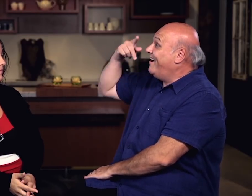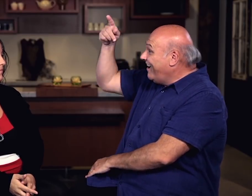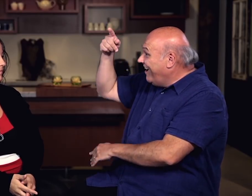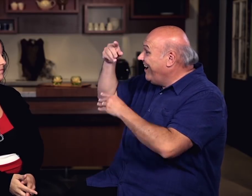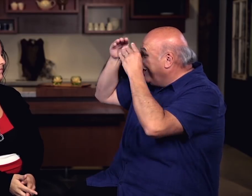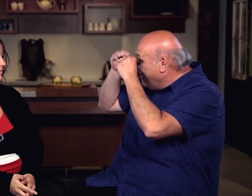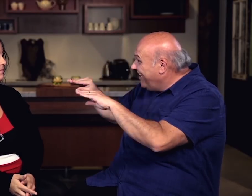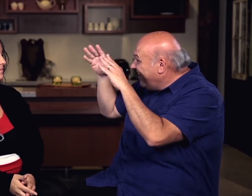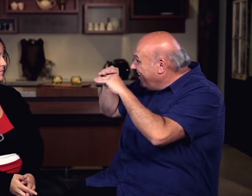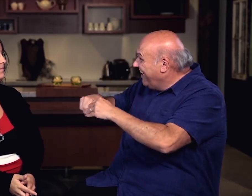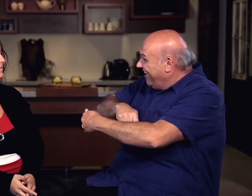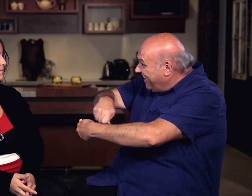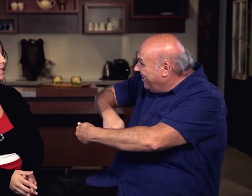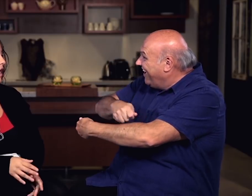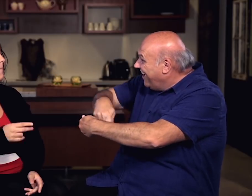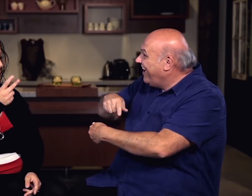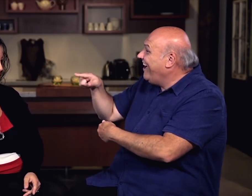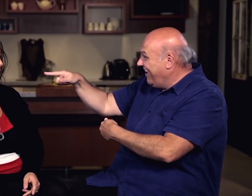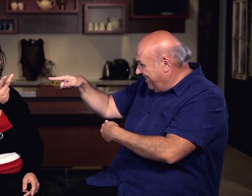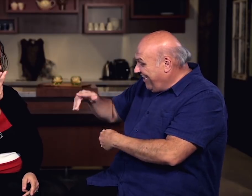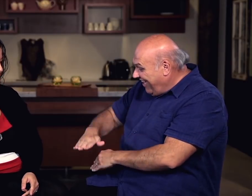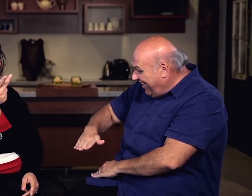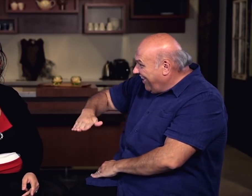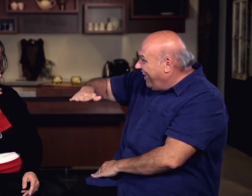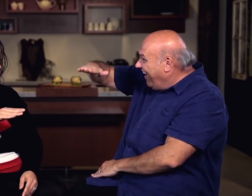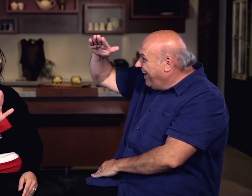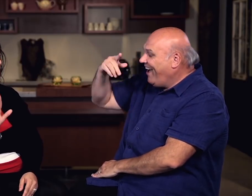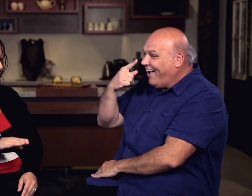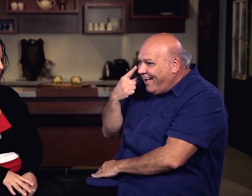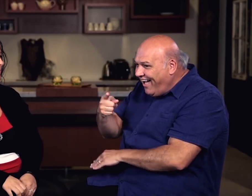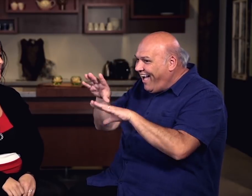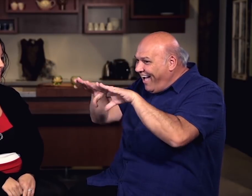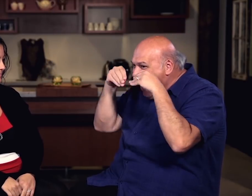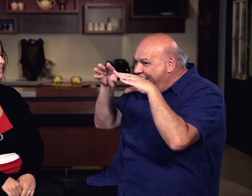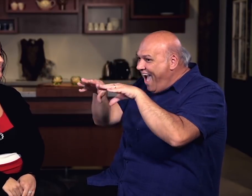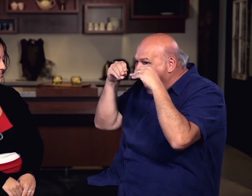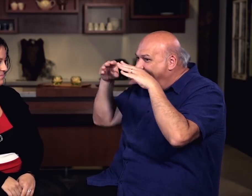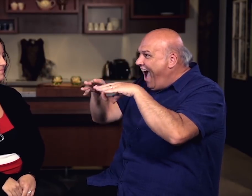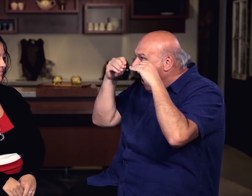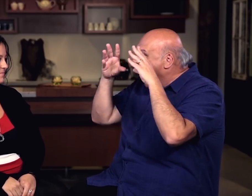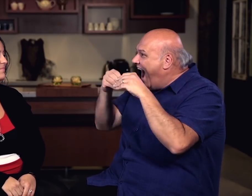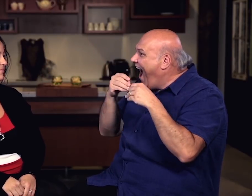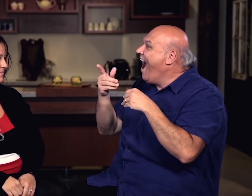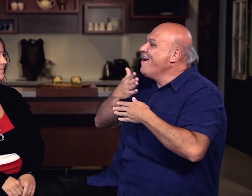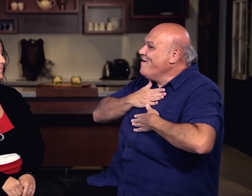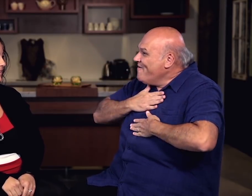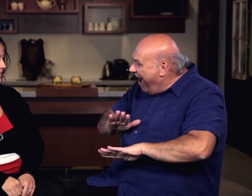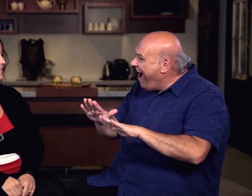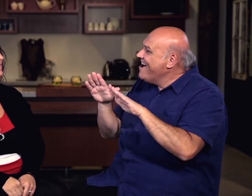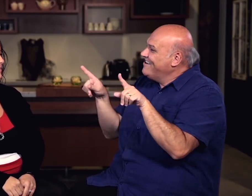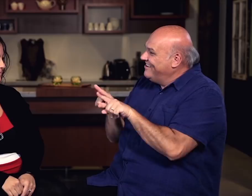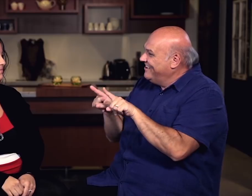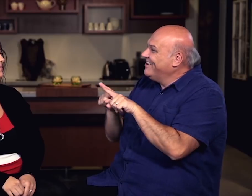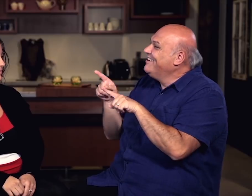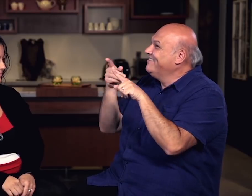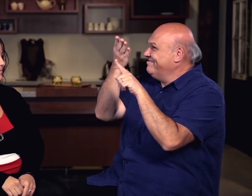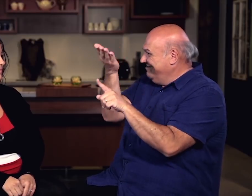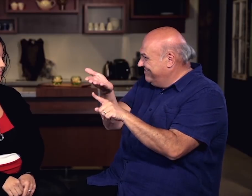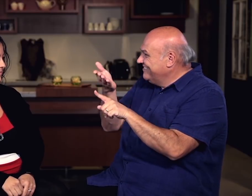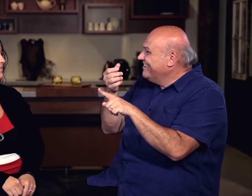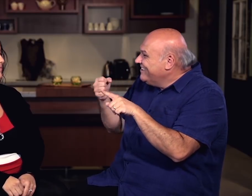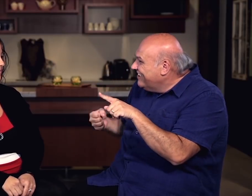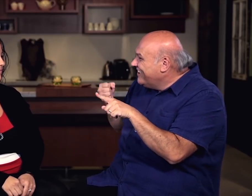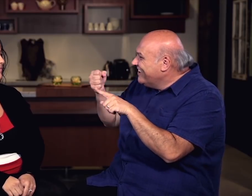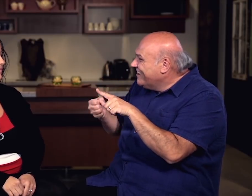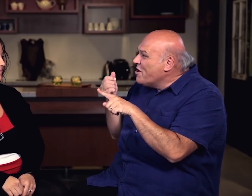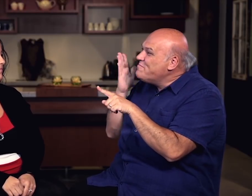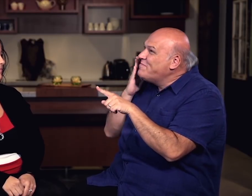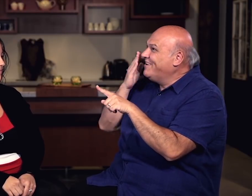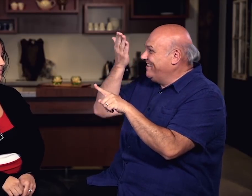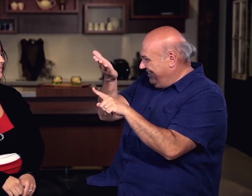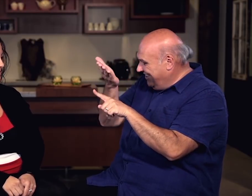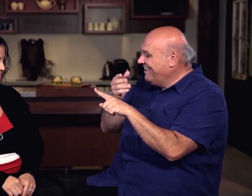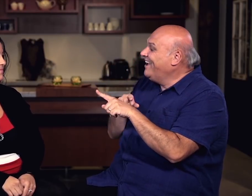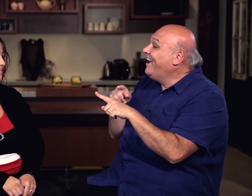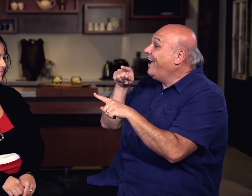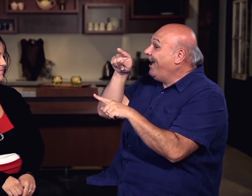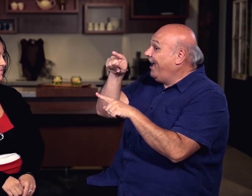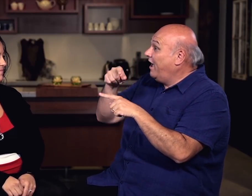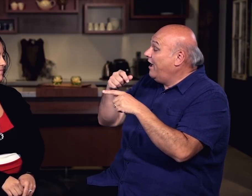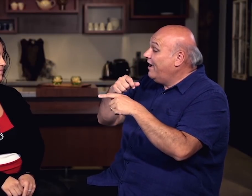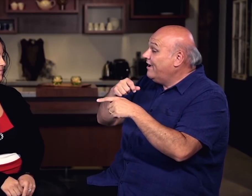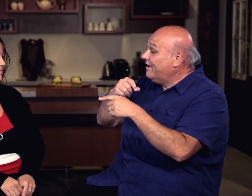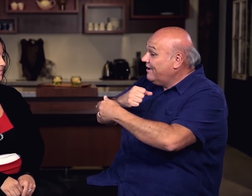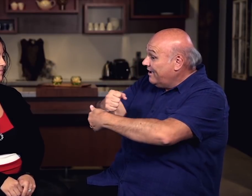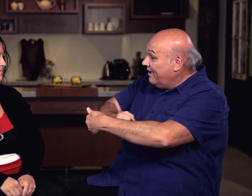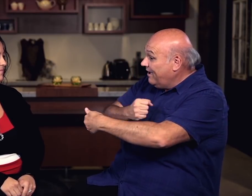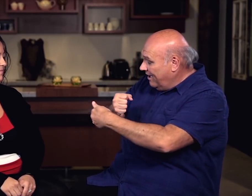growing up, you watched and learned how they did it, and also wanted to bake cakes and